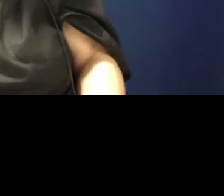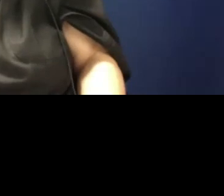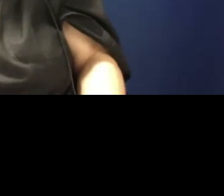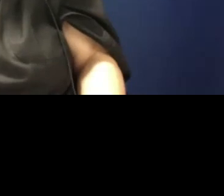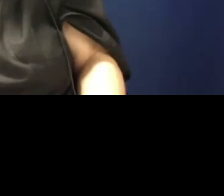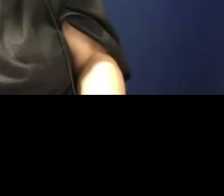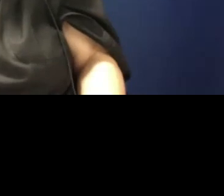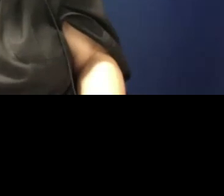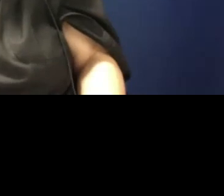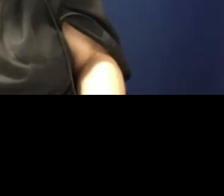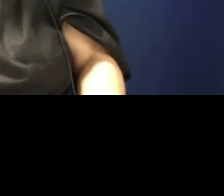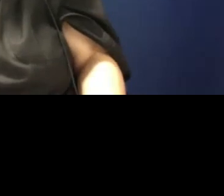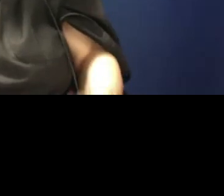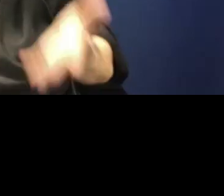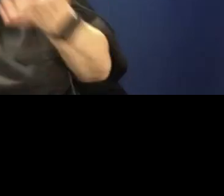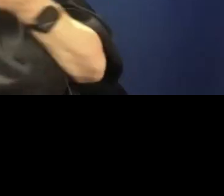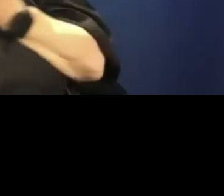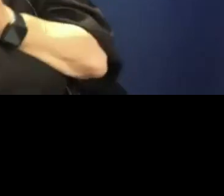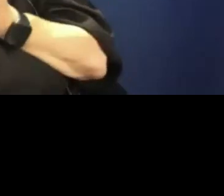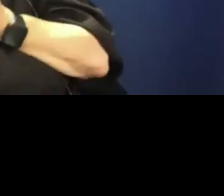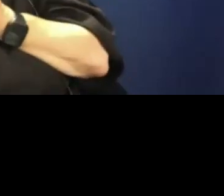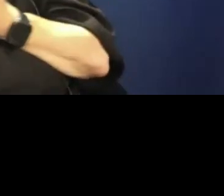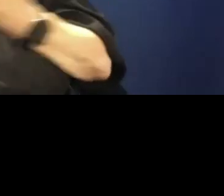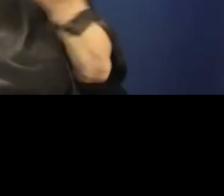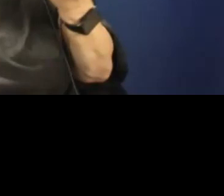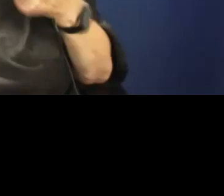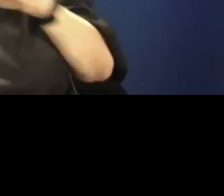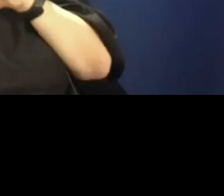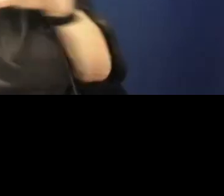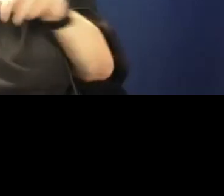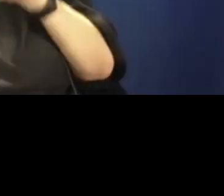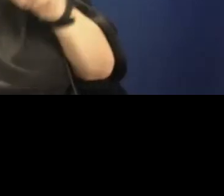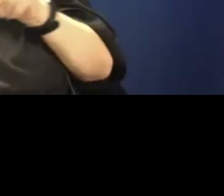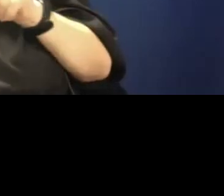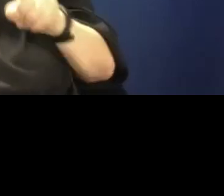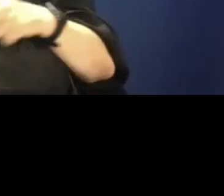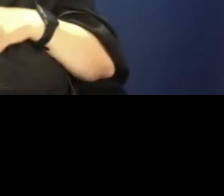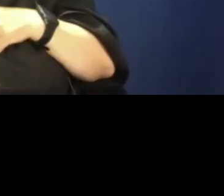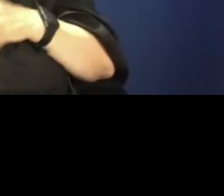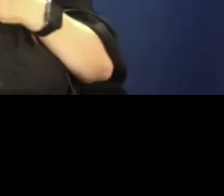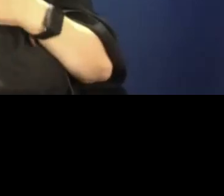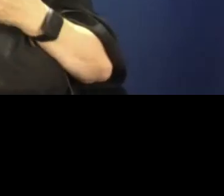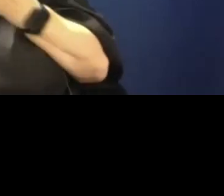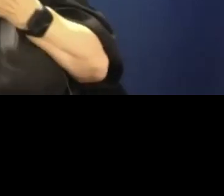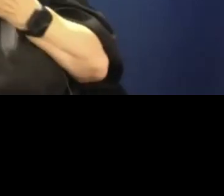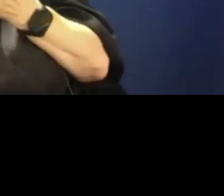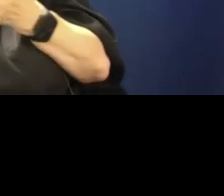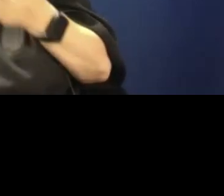Alright, it looks like we don't have any questions coming in that chat, we do have some kudos to Katie. So thanks again, Katie. Got some